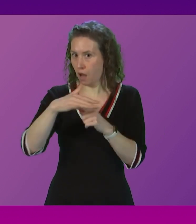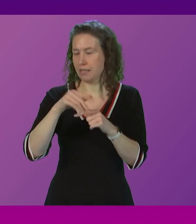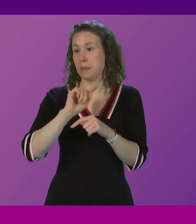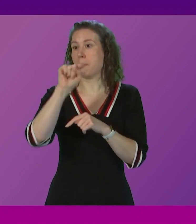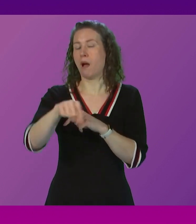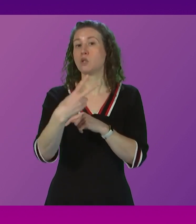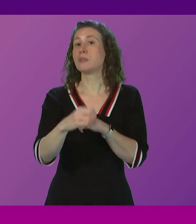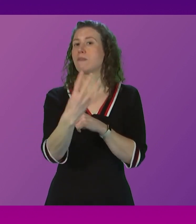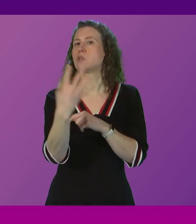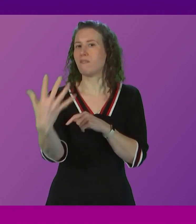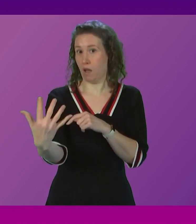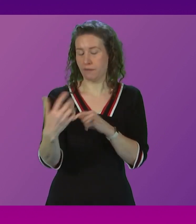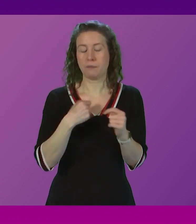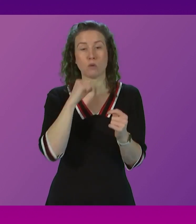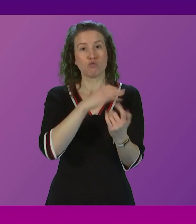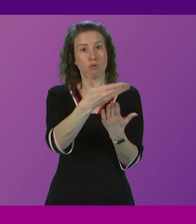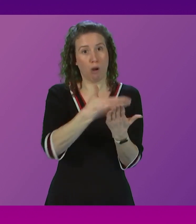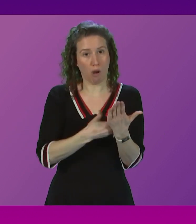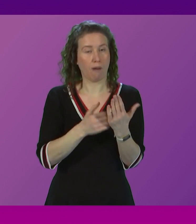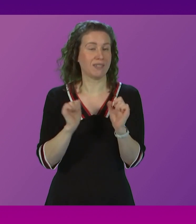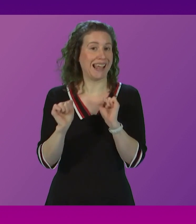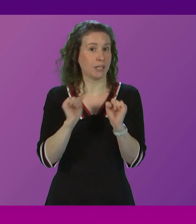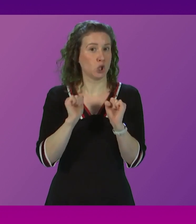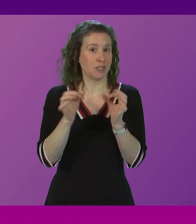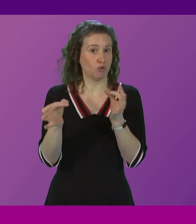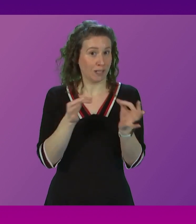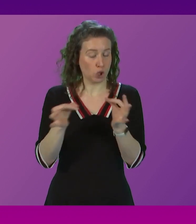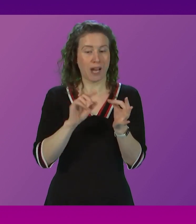I can tell the Parliament that our draft energy strategy and just transition plan